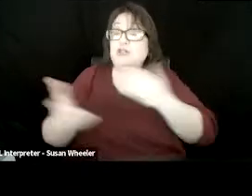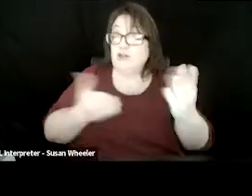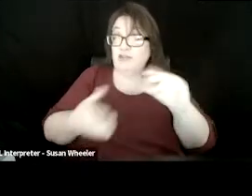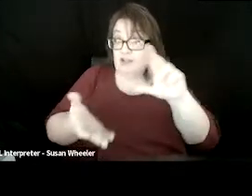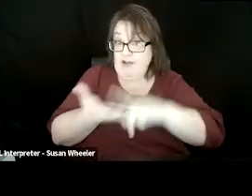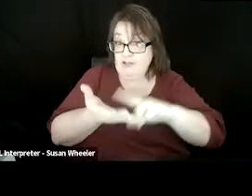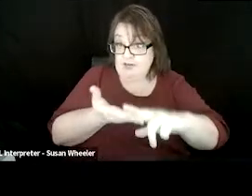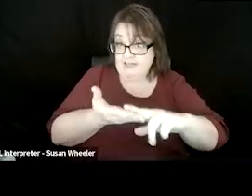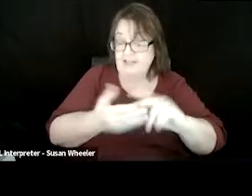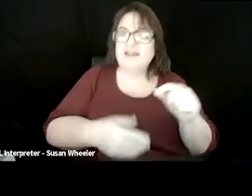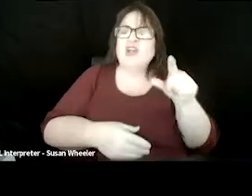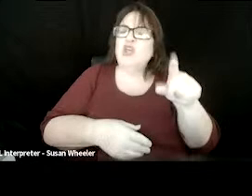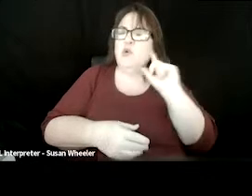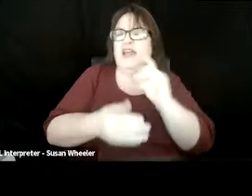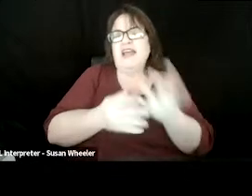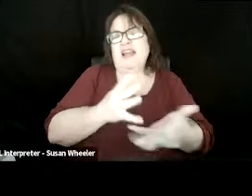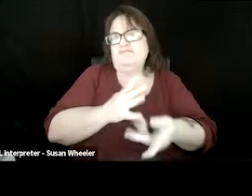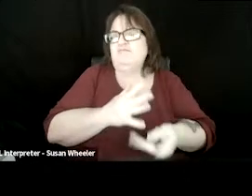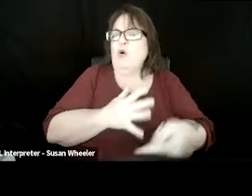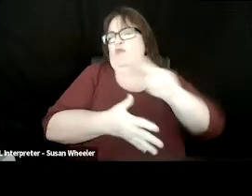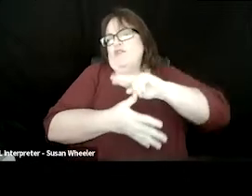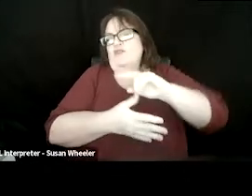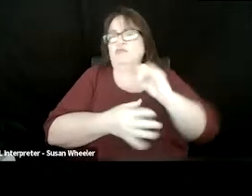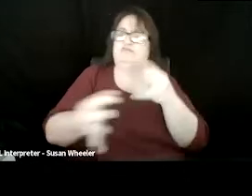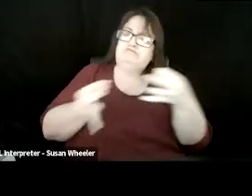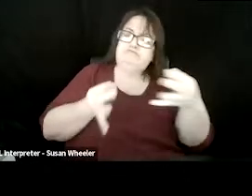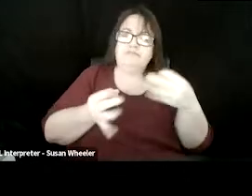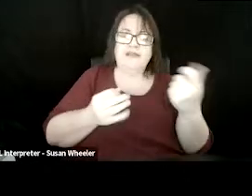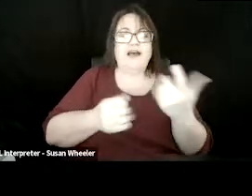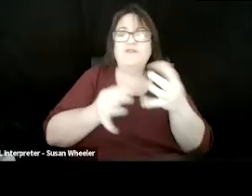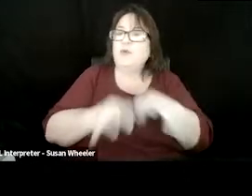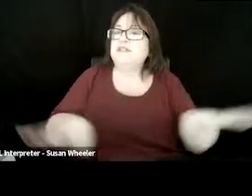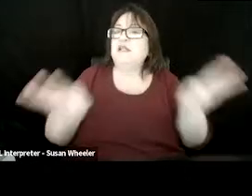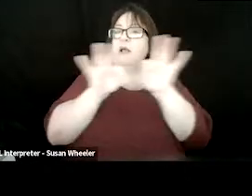get an overview of the key provisions.